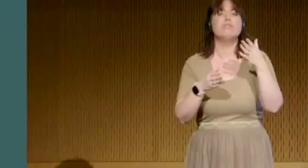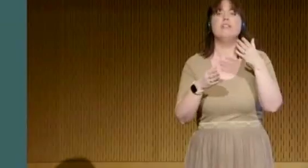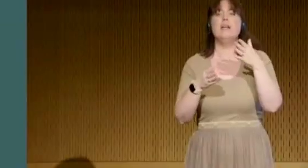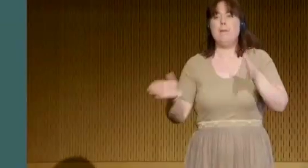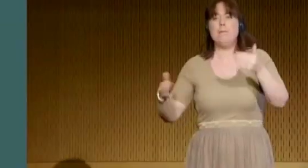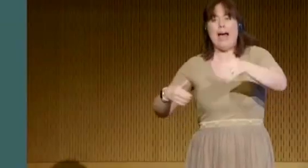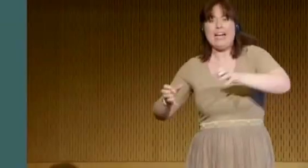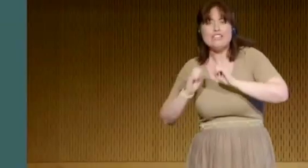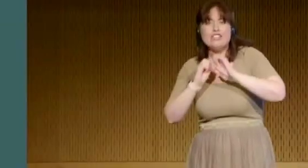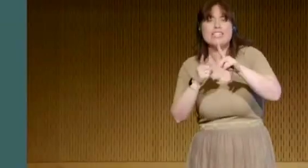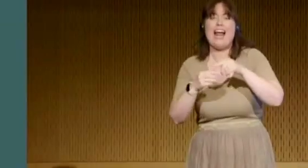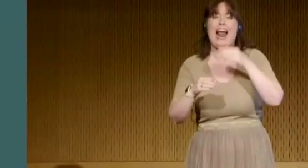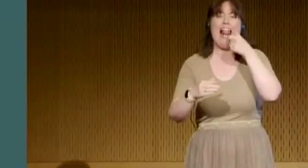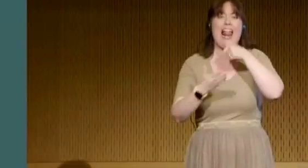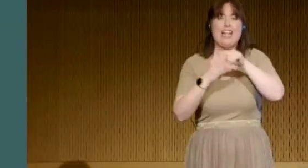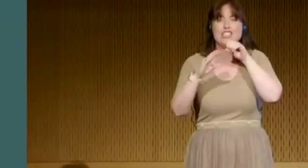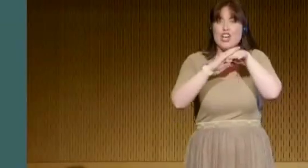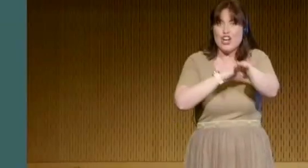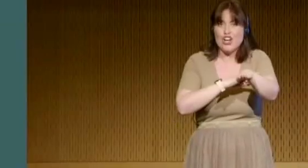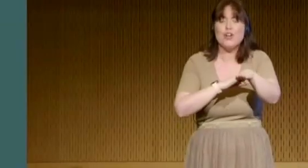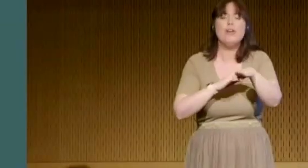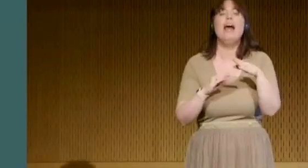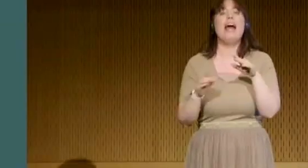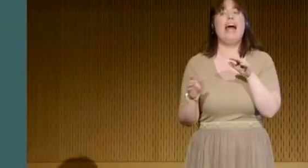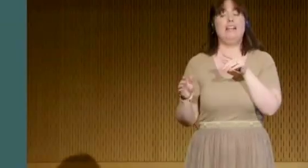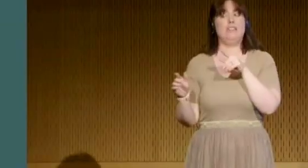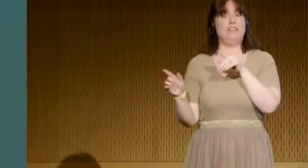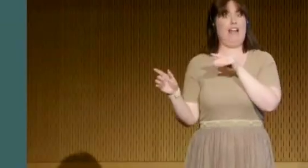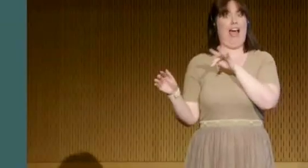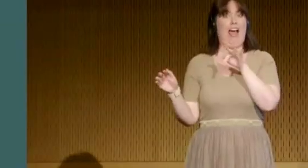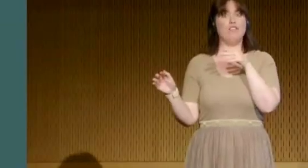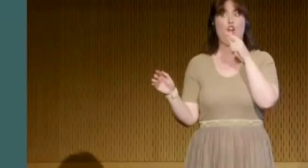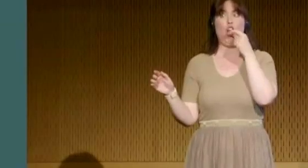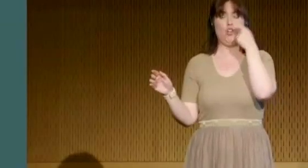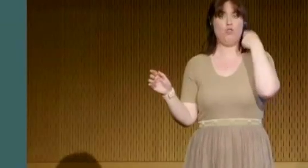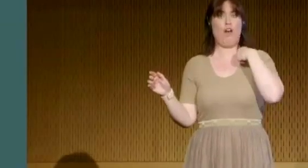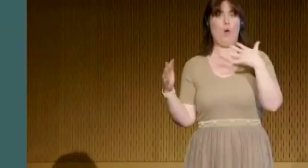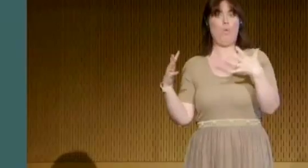and letters and since the war in Ukraine, their business has boomed. Obviously an awful lot of